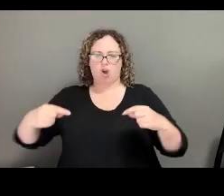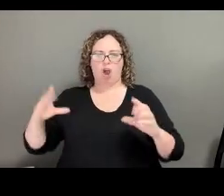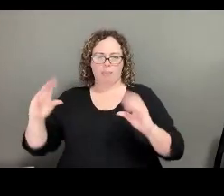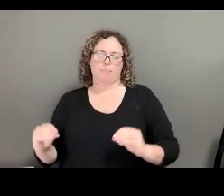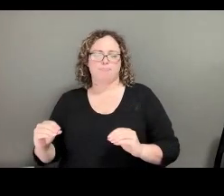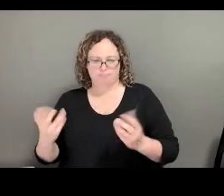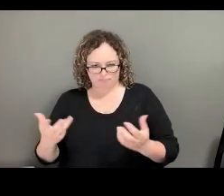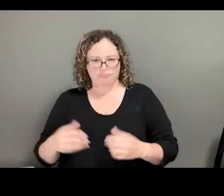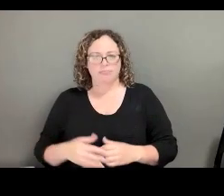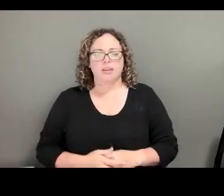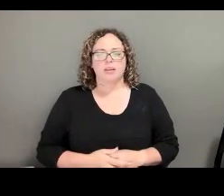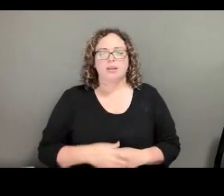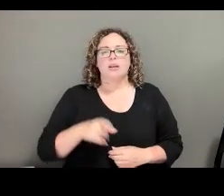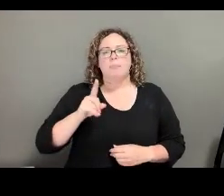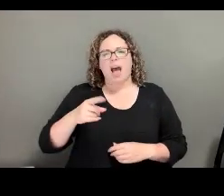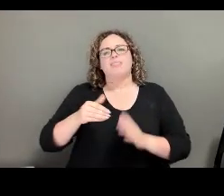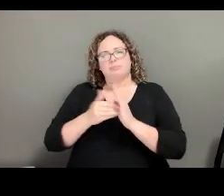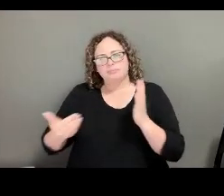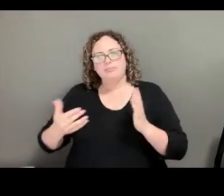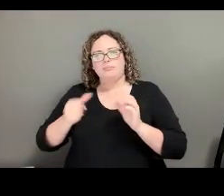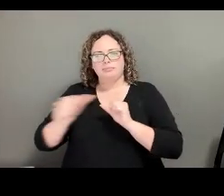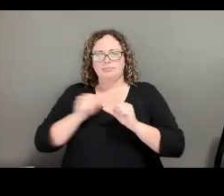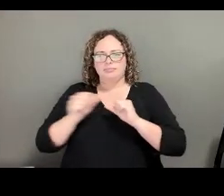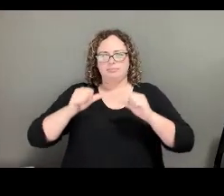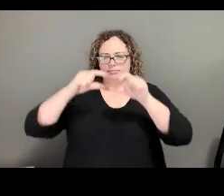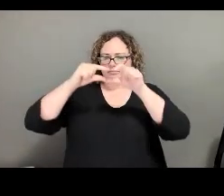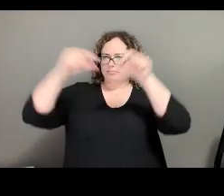and they start migrating their way back up to the rainforest. David Attenborough